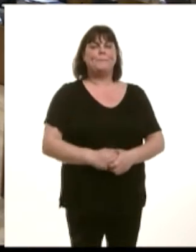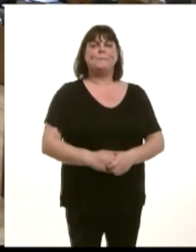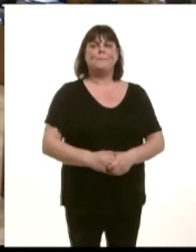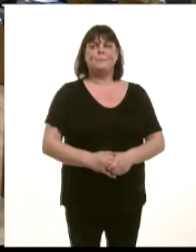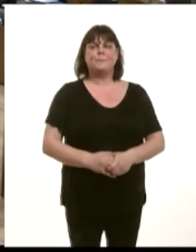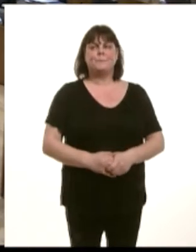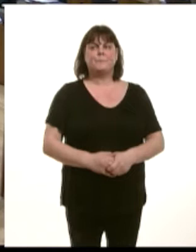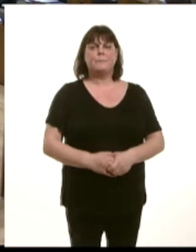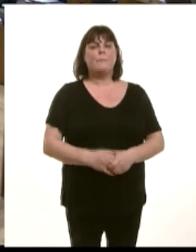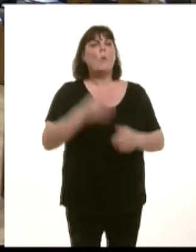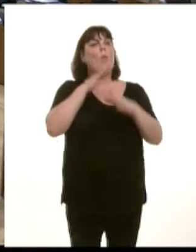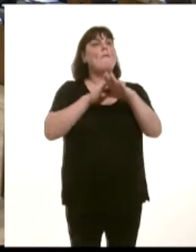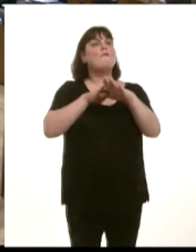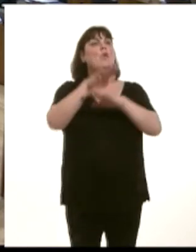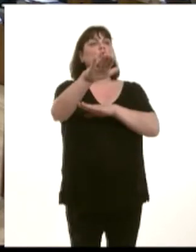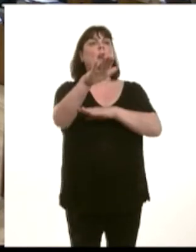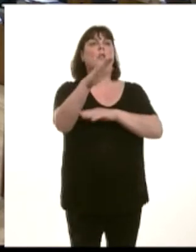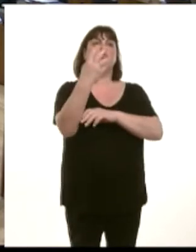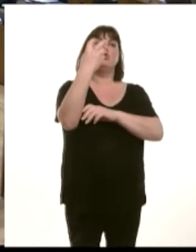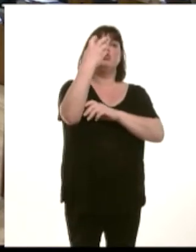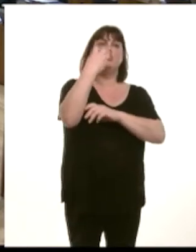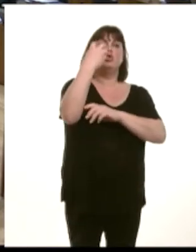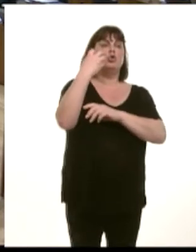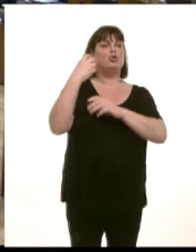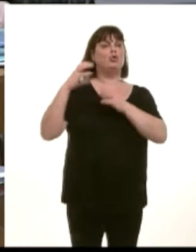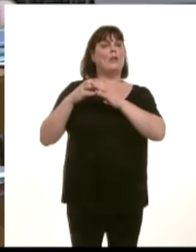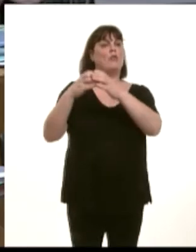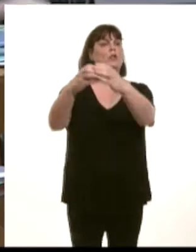of Future Generations (Wales) Bill, as one example, and other opportunities as well.